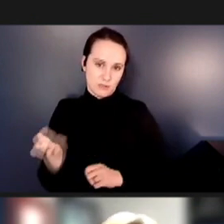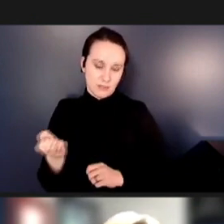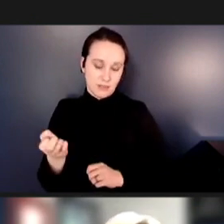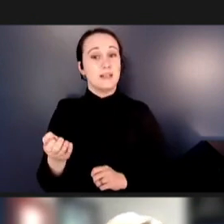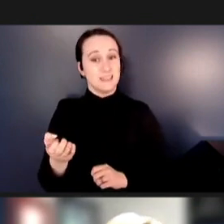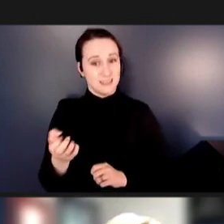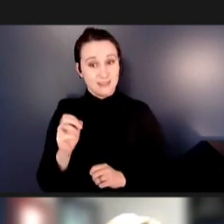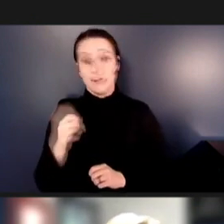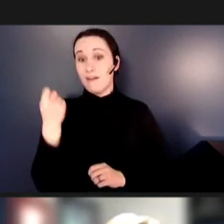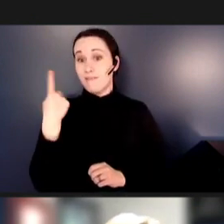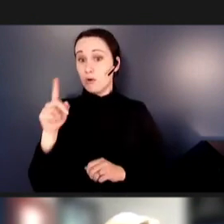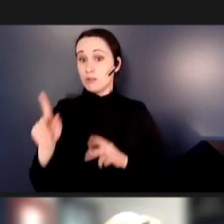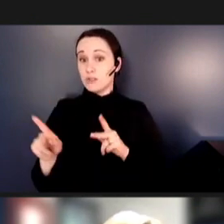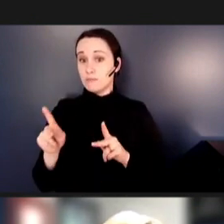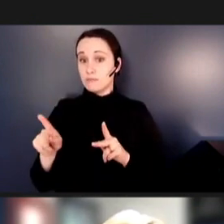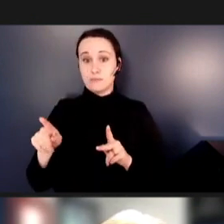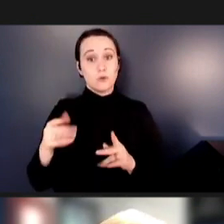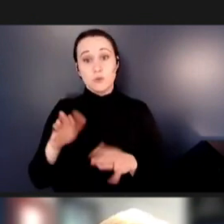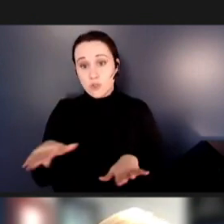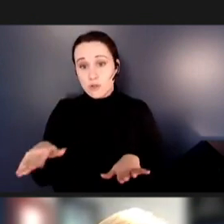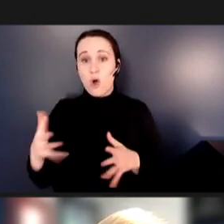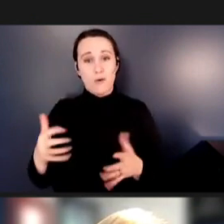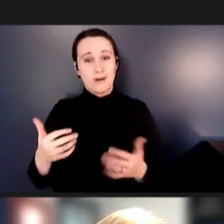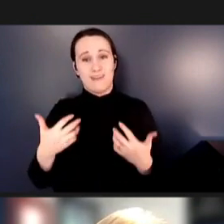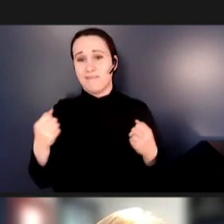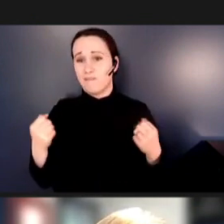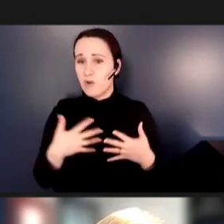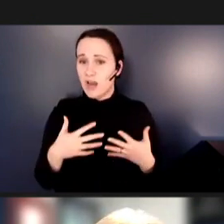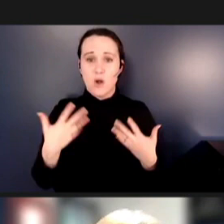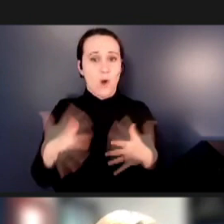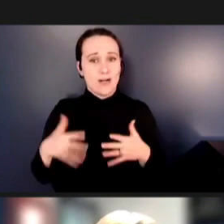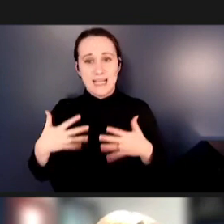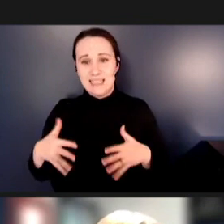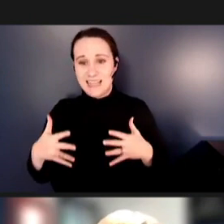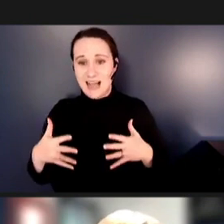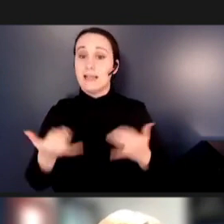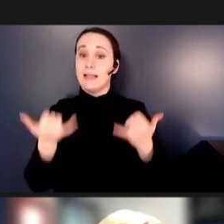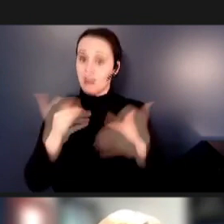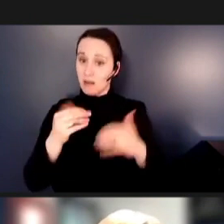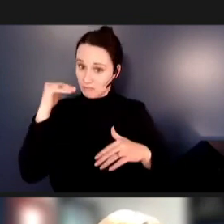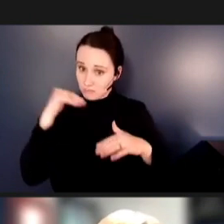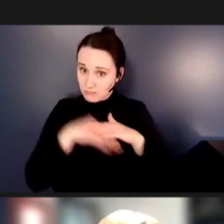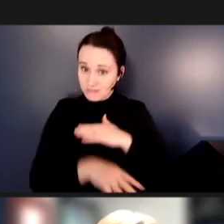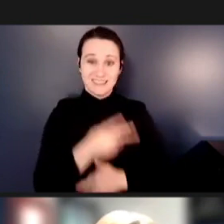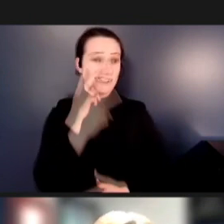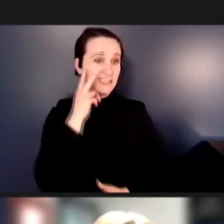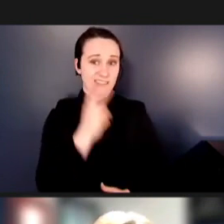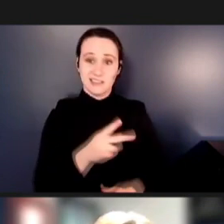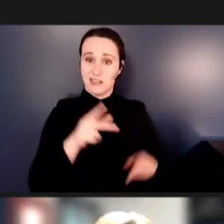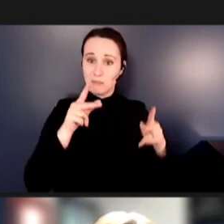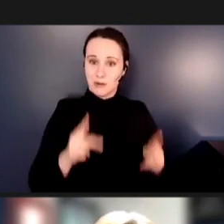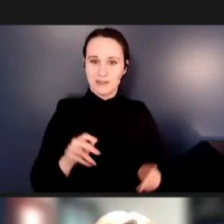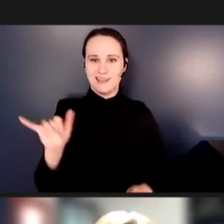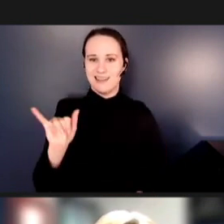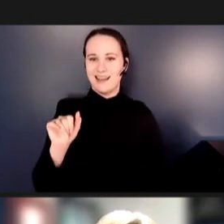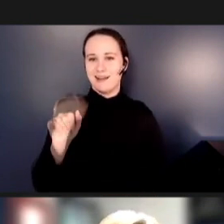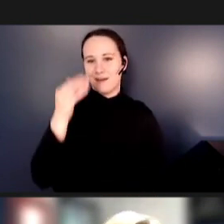who already had fear or anxiety, and now they're coming in and seeing someone like Baymax from 6,